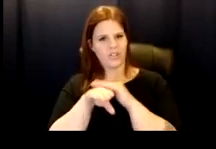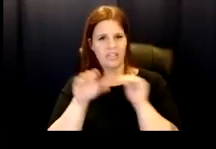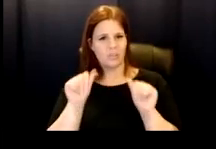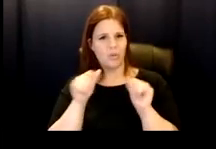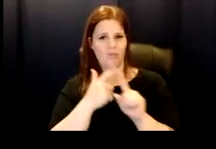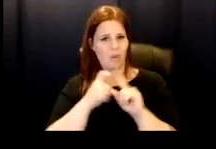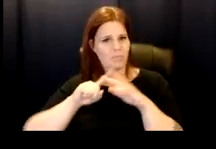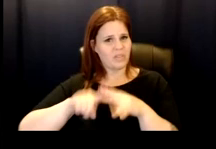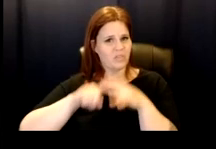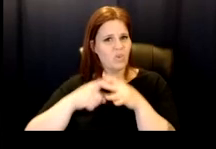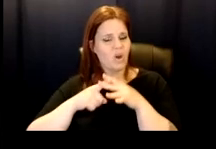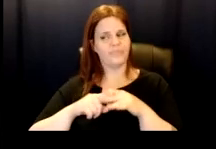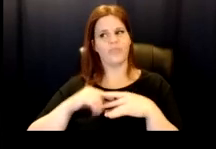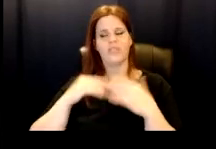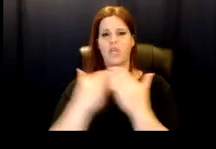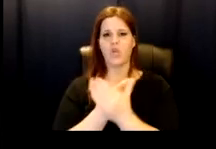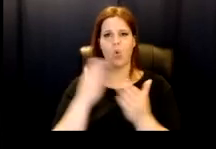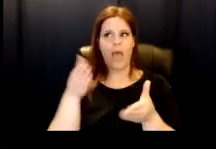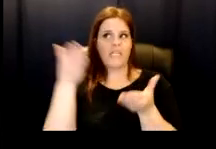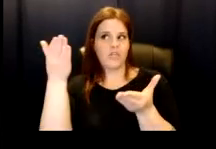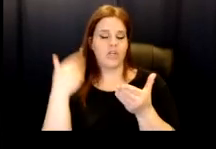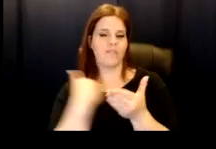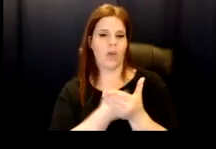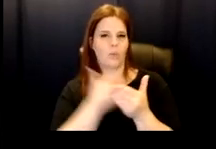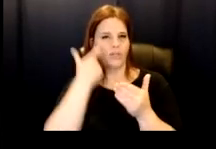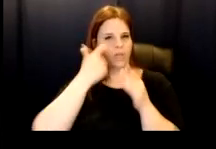So it's a brand new initiative that we kicked off at the end of last year we are putting